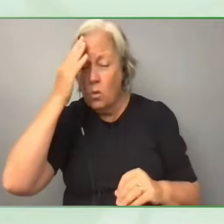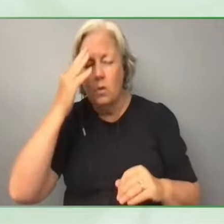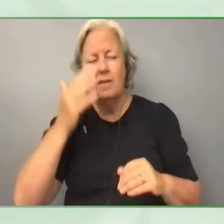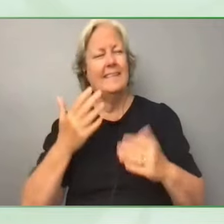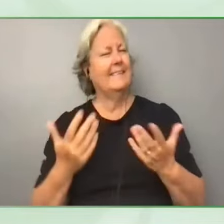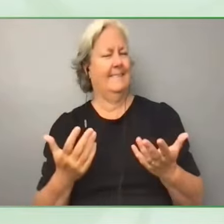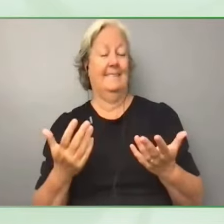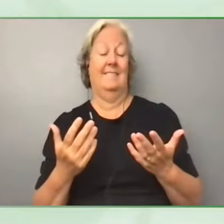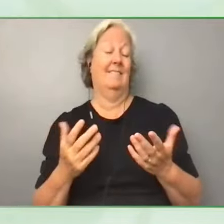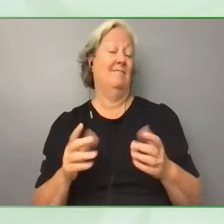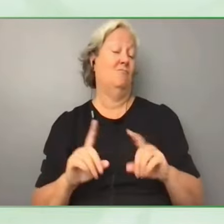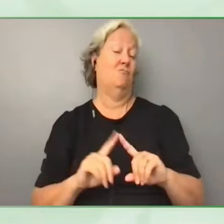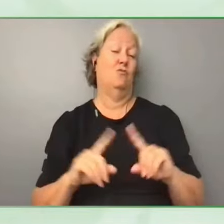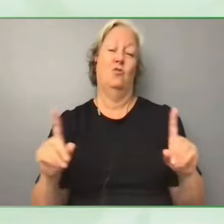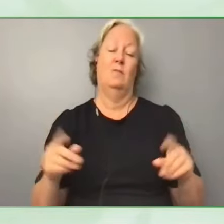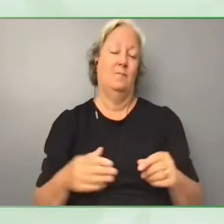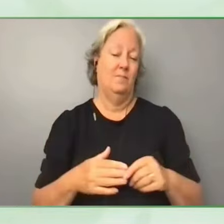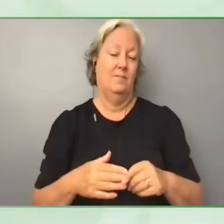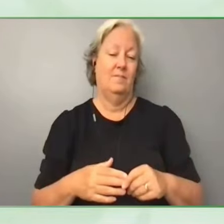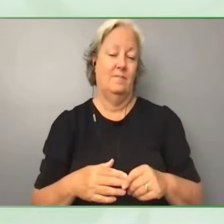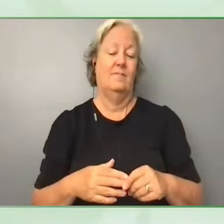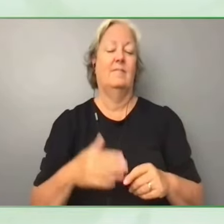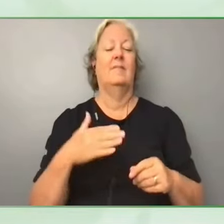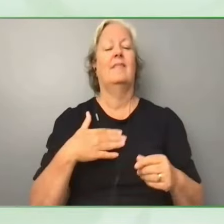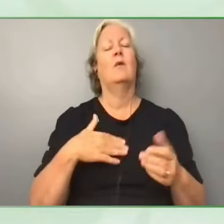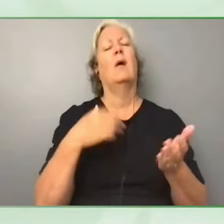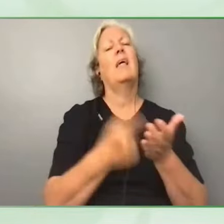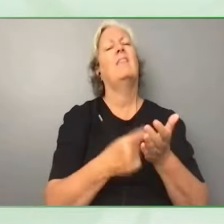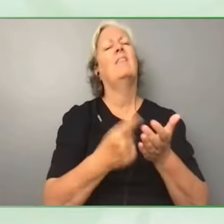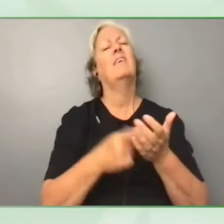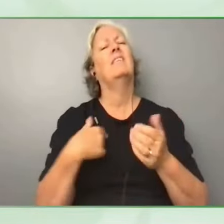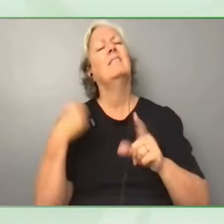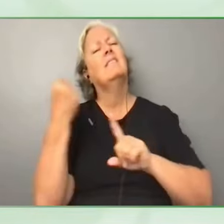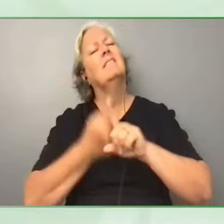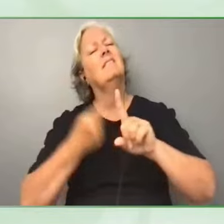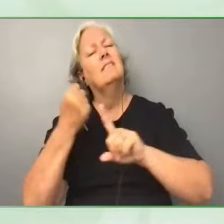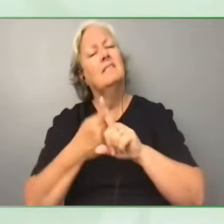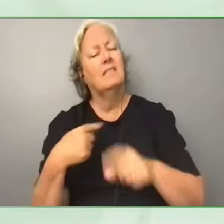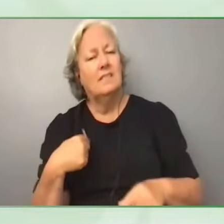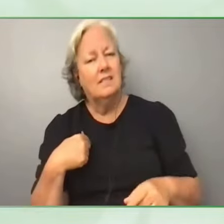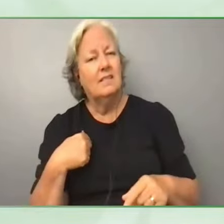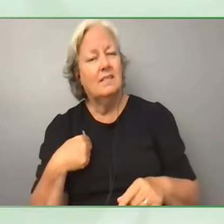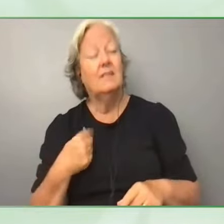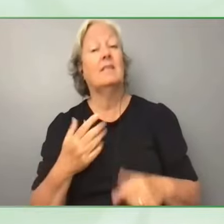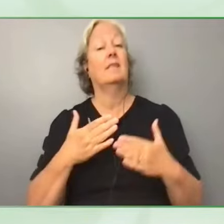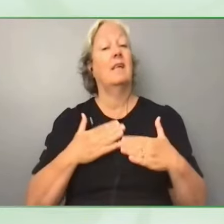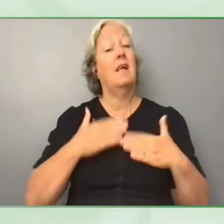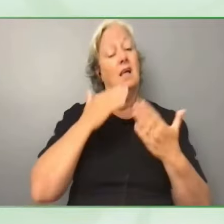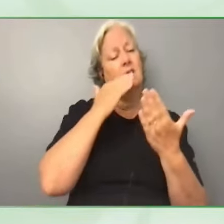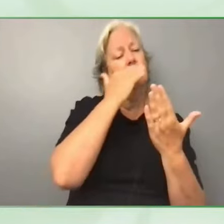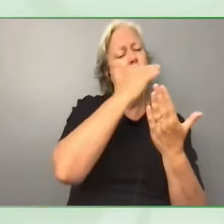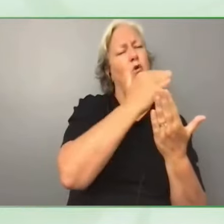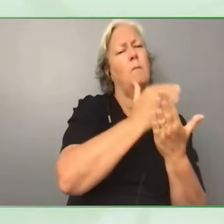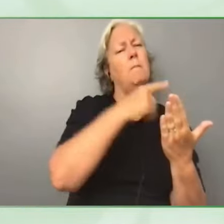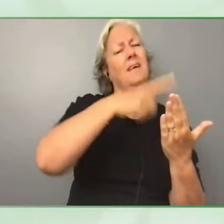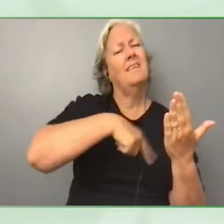As an advocacy initiative, the program that we call support my